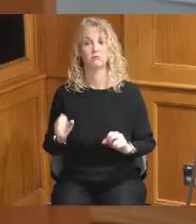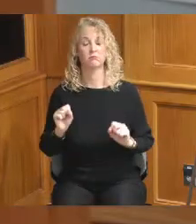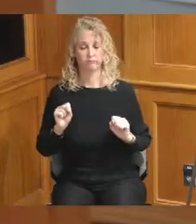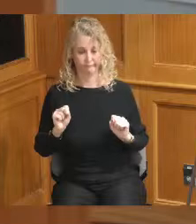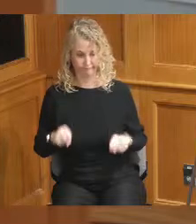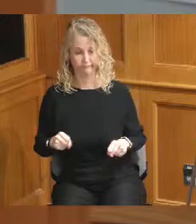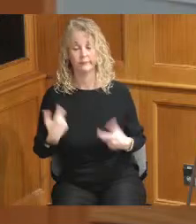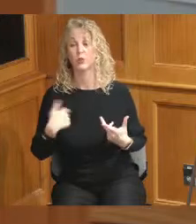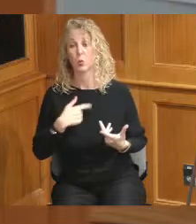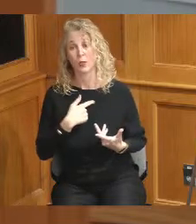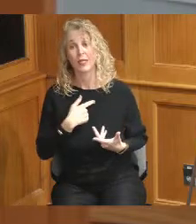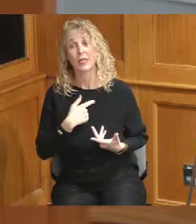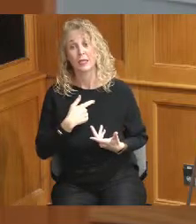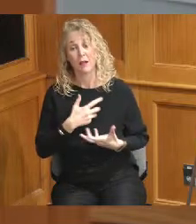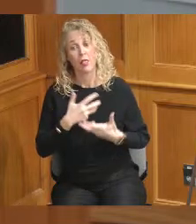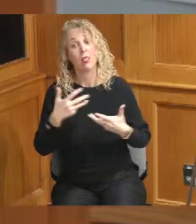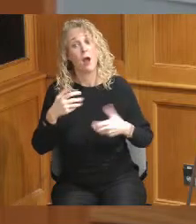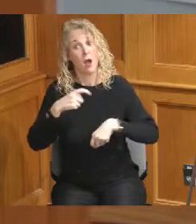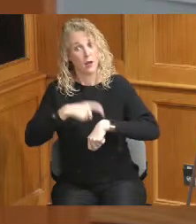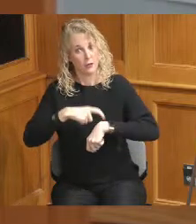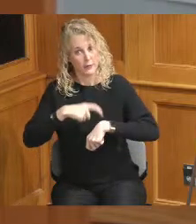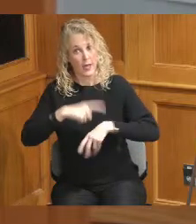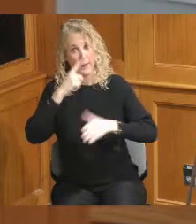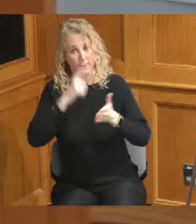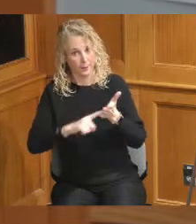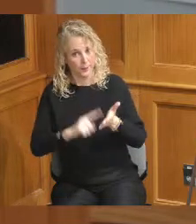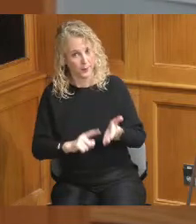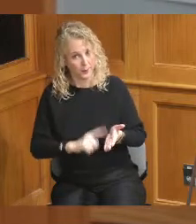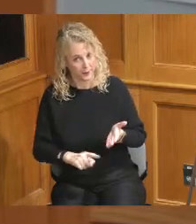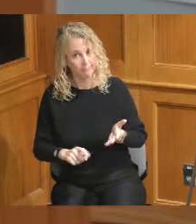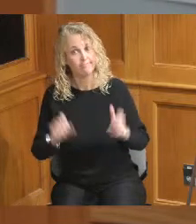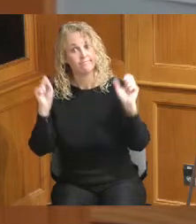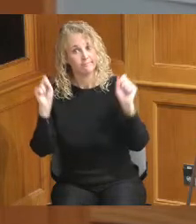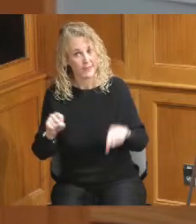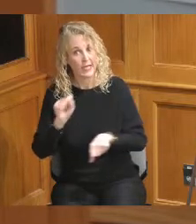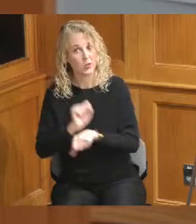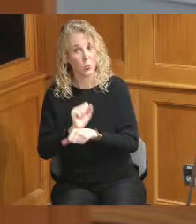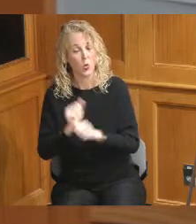are spending a significant amount of time on and working directly with individual sort of projects